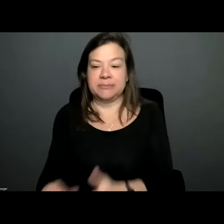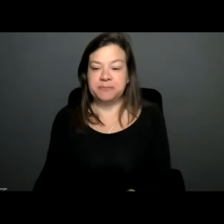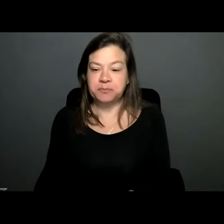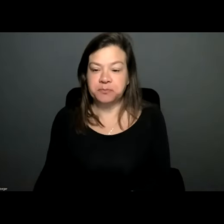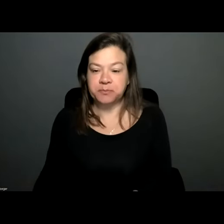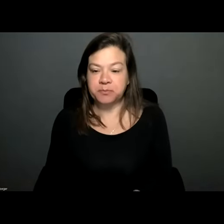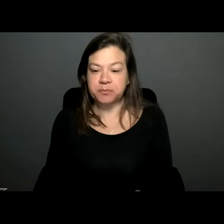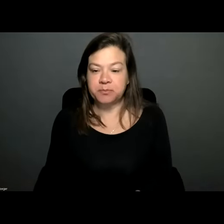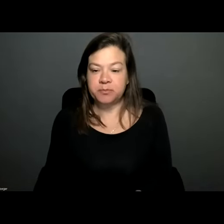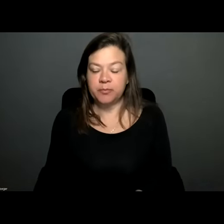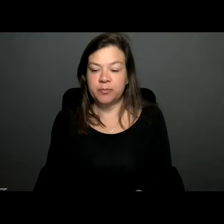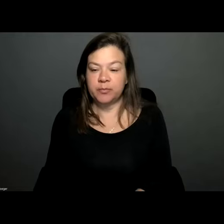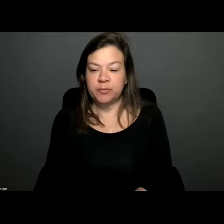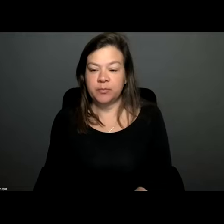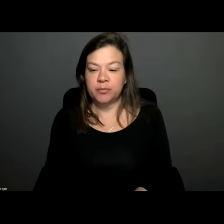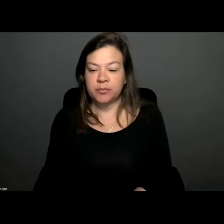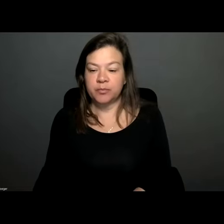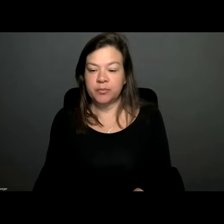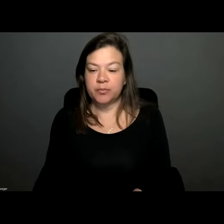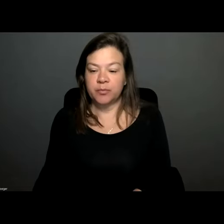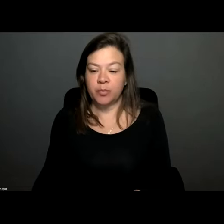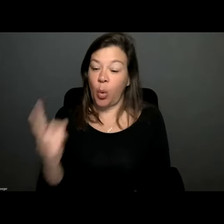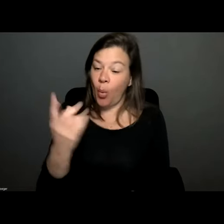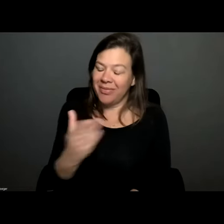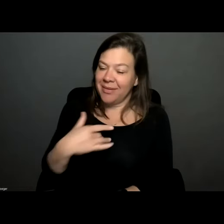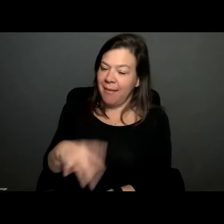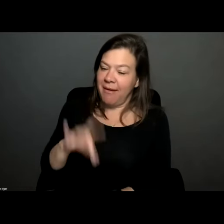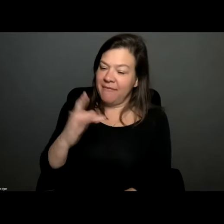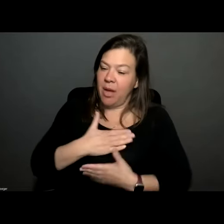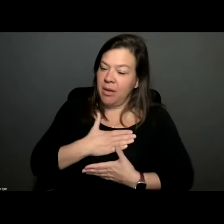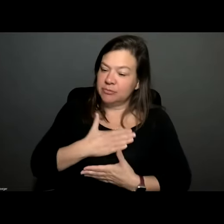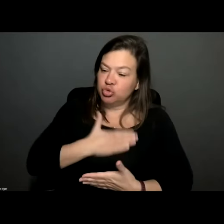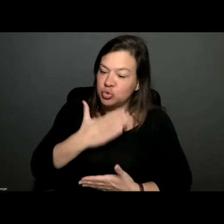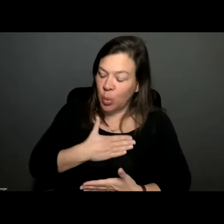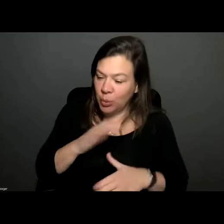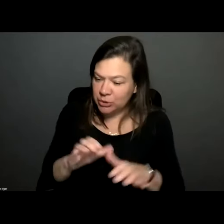that I find joy doing is allowing directors